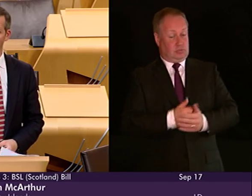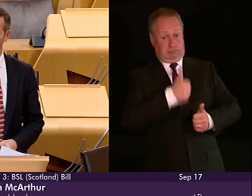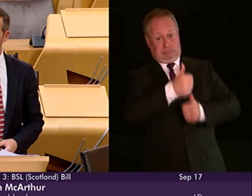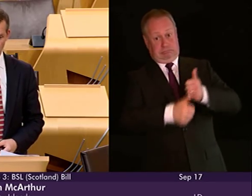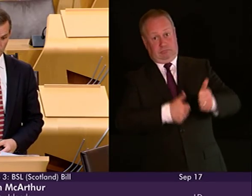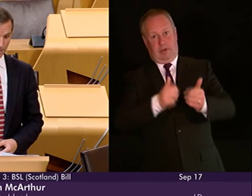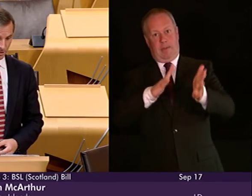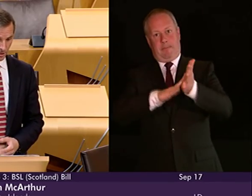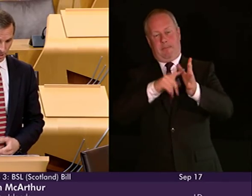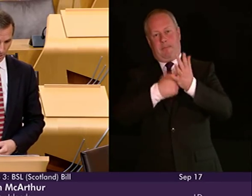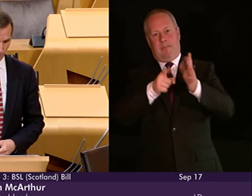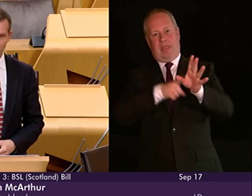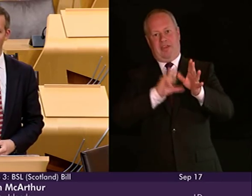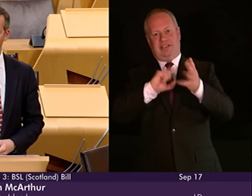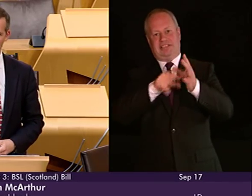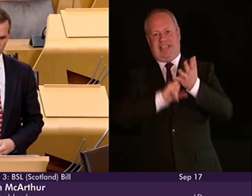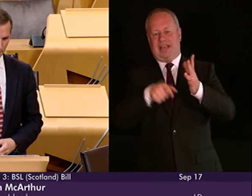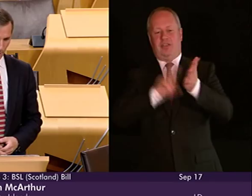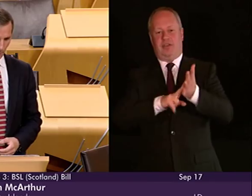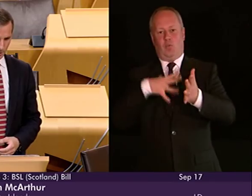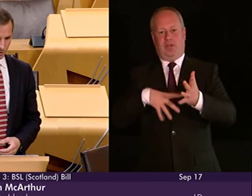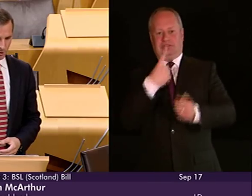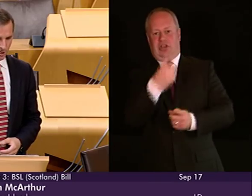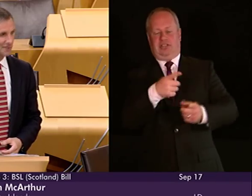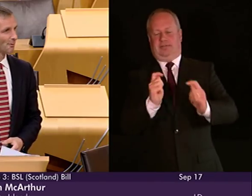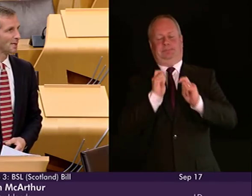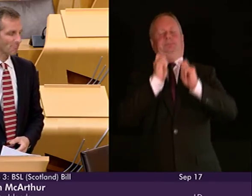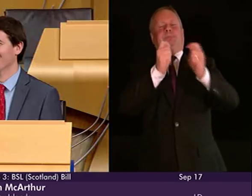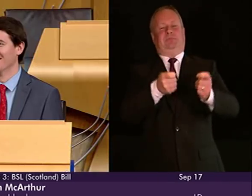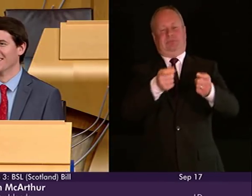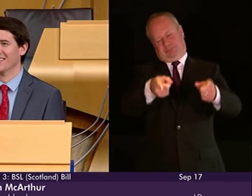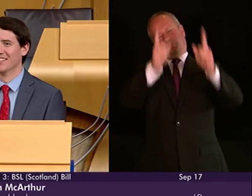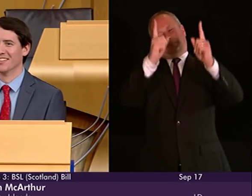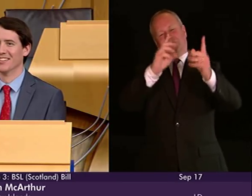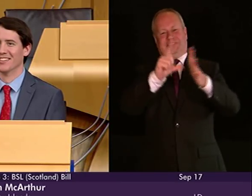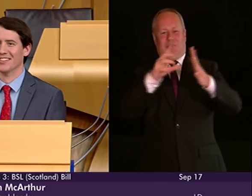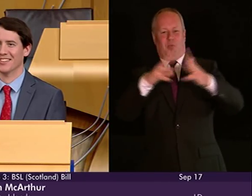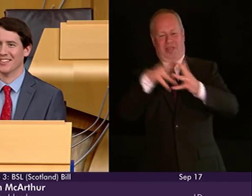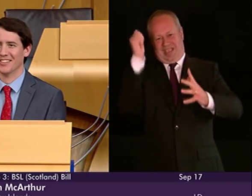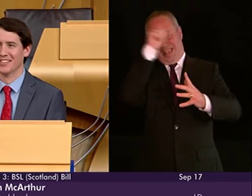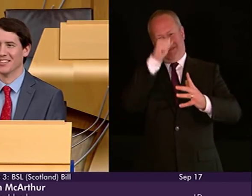become rector of Dingwall academy once she retires from this place.